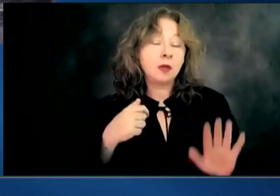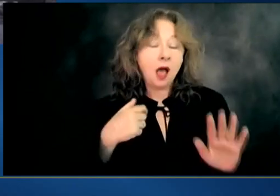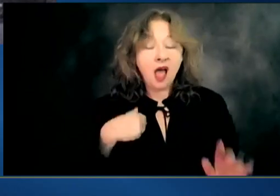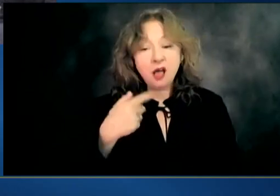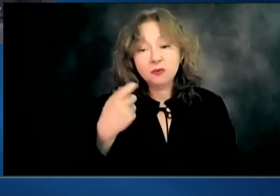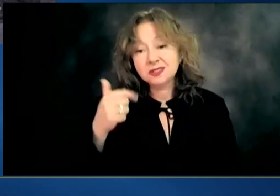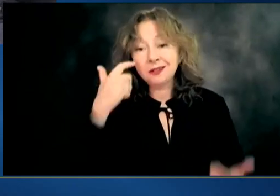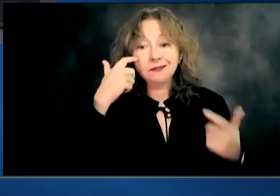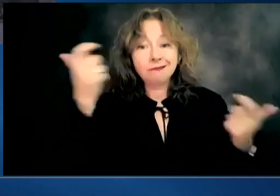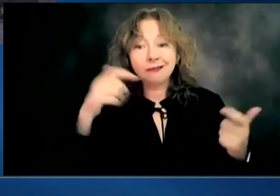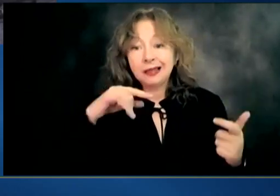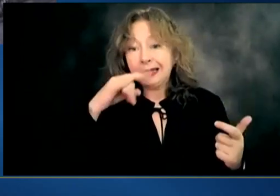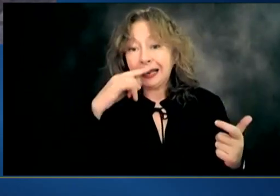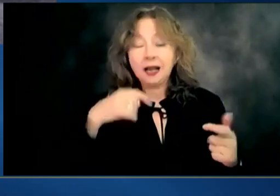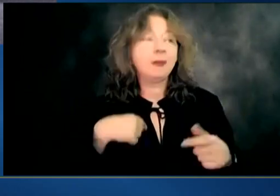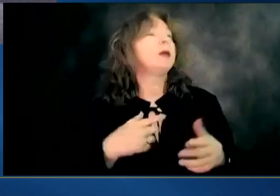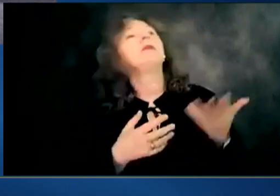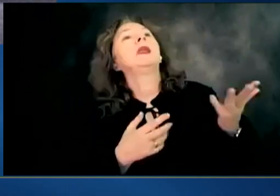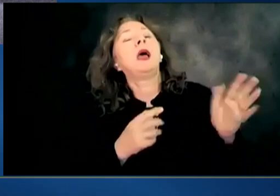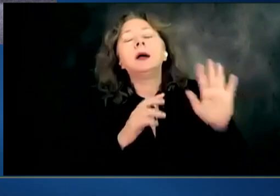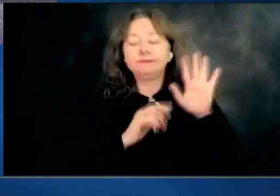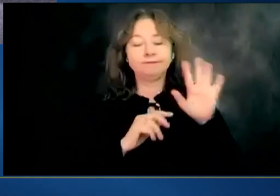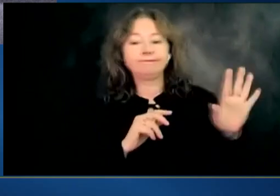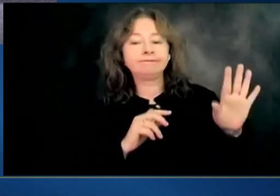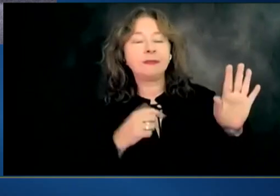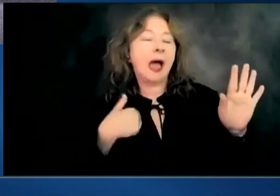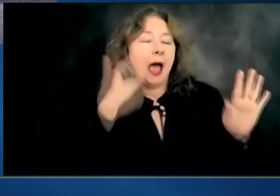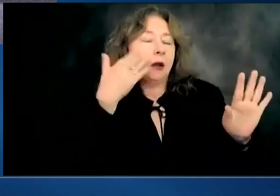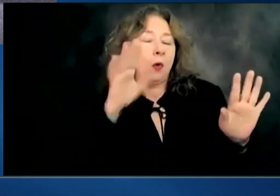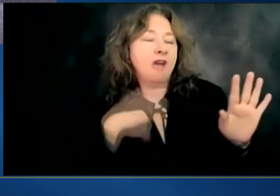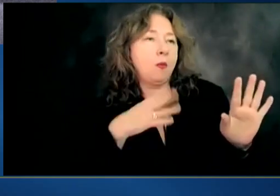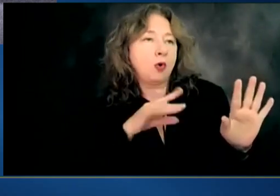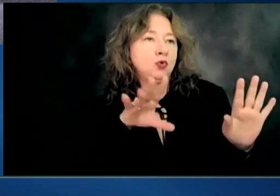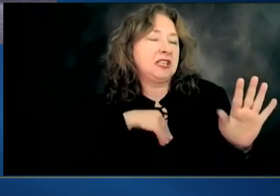hey, I'm talking to him and saying, "I don't know if I want to take hydroxyurea. You know,